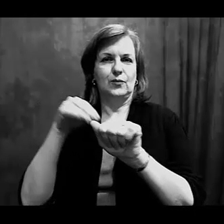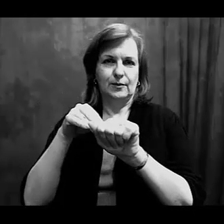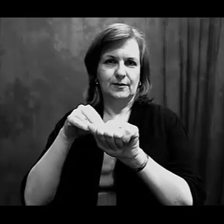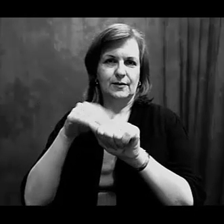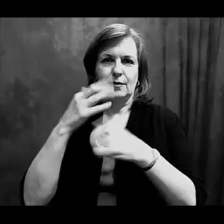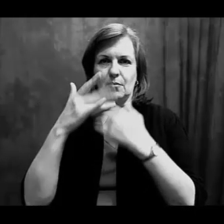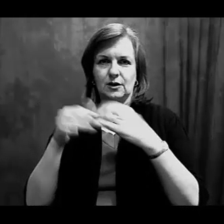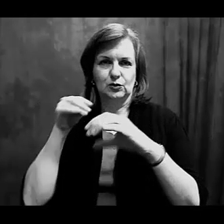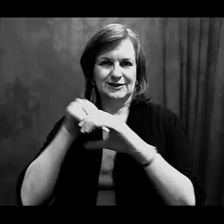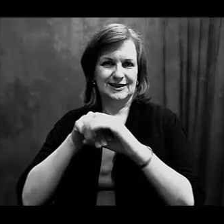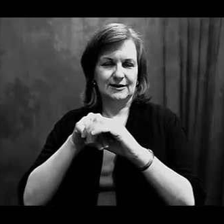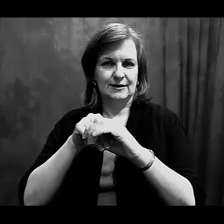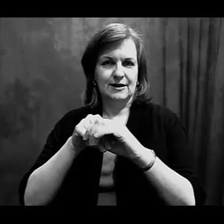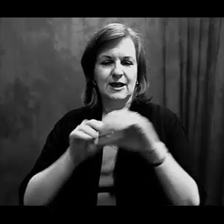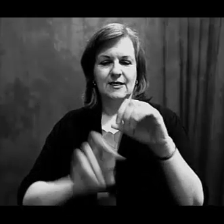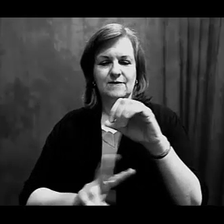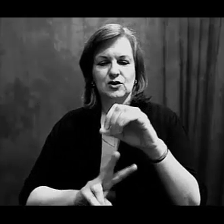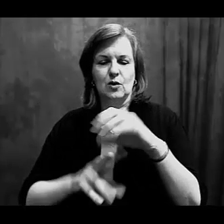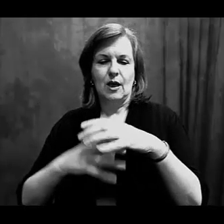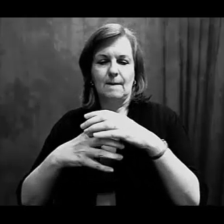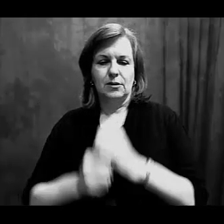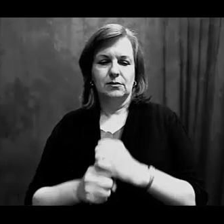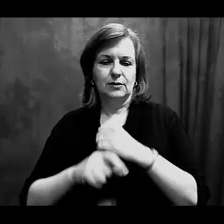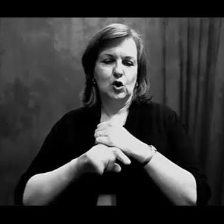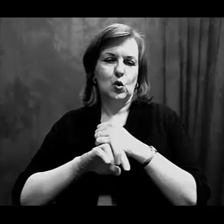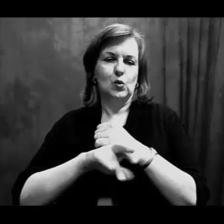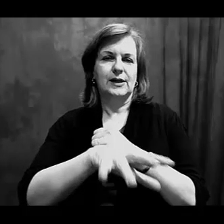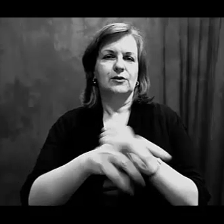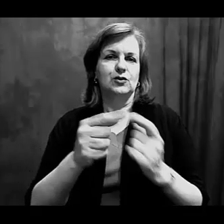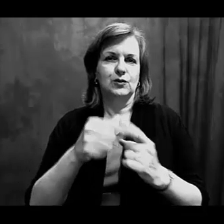in the ventricle is gonna pump this out to the front of the fish and in particular its gonna